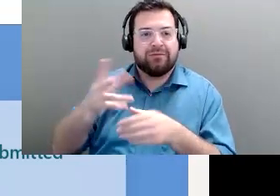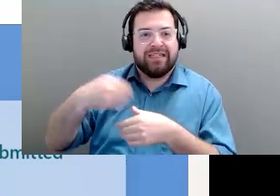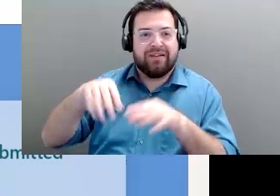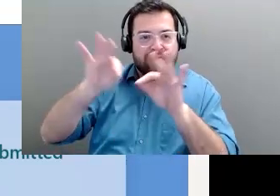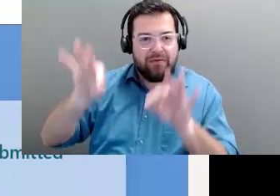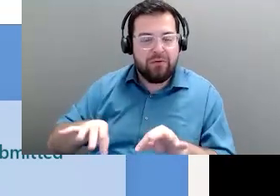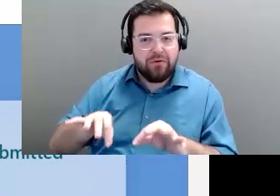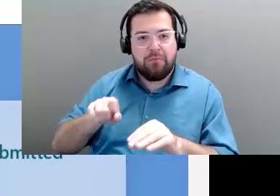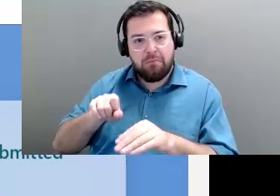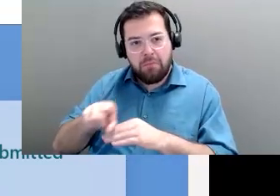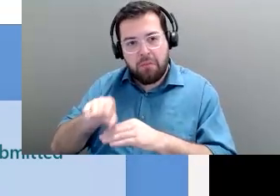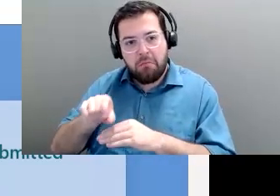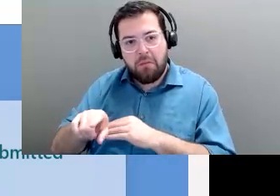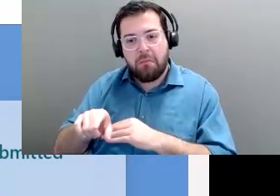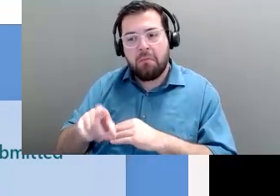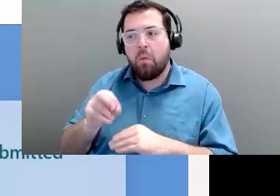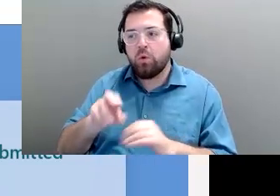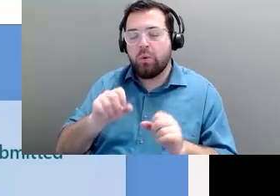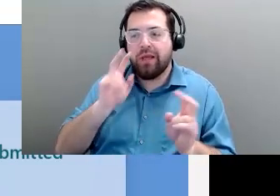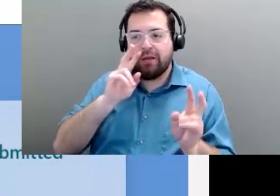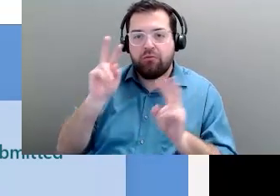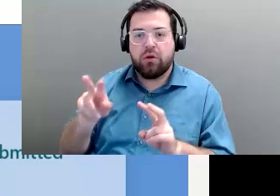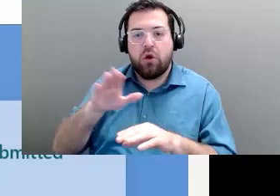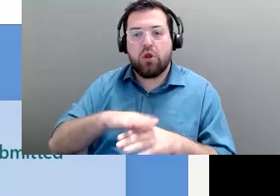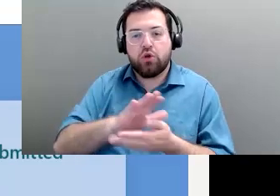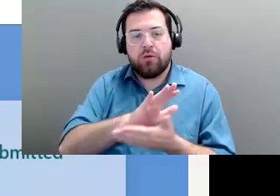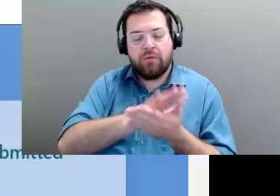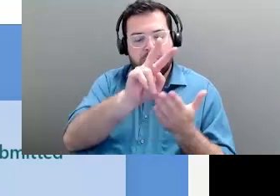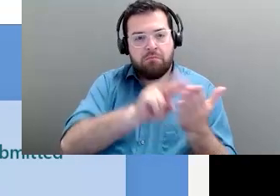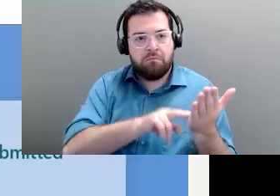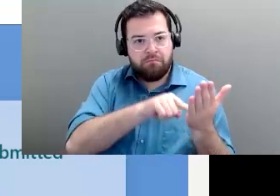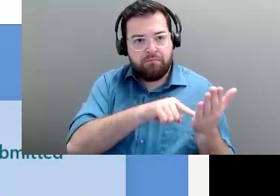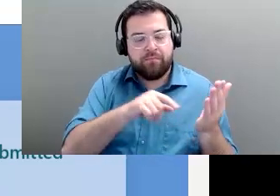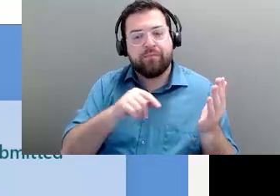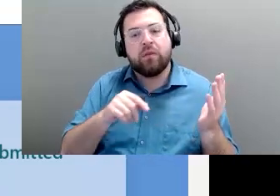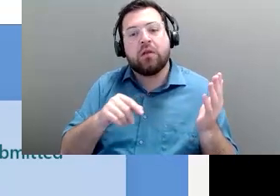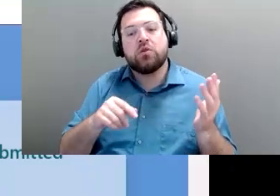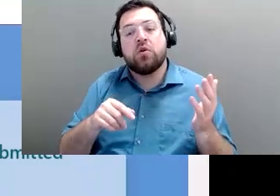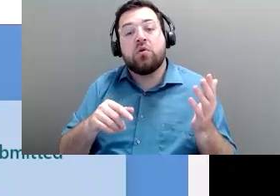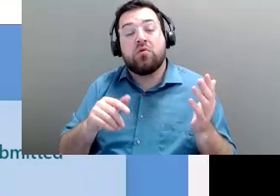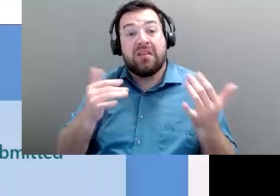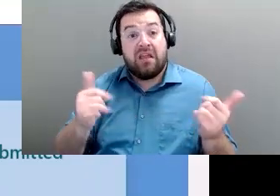or you can also read them on the document. And so what we want you to do is take a few minutes,